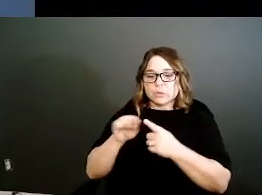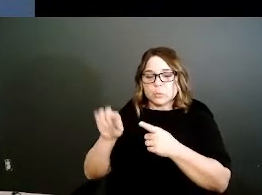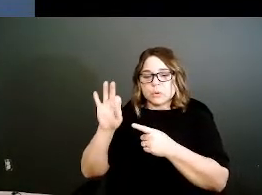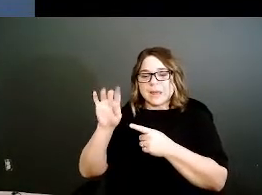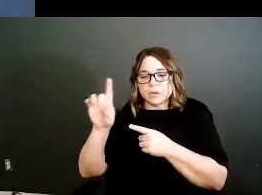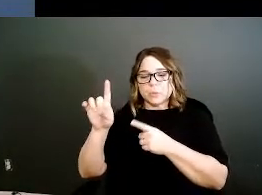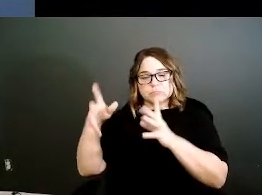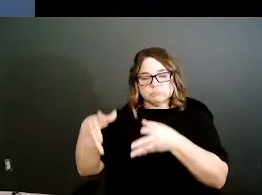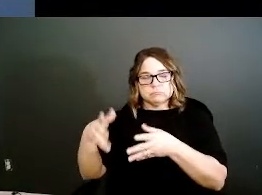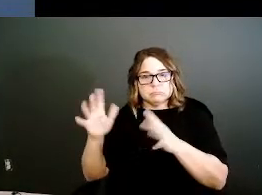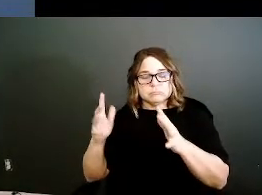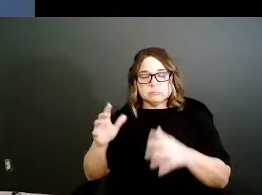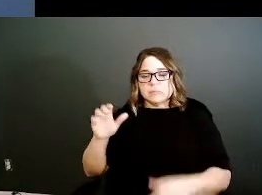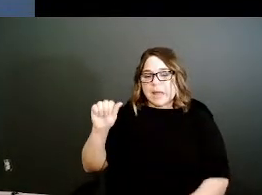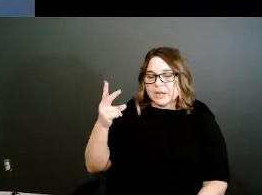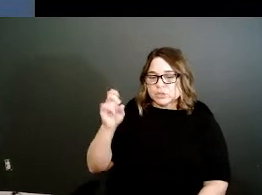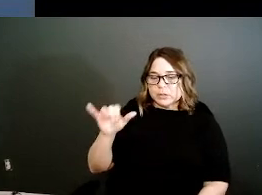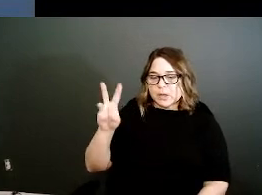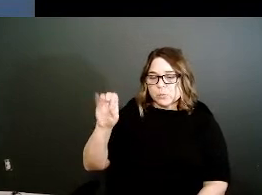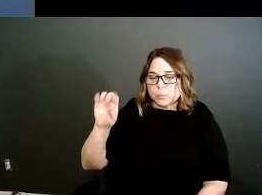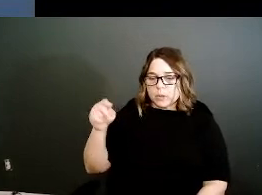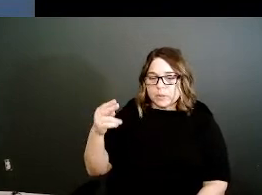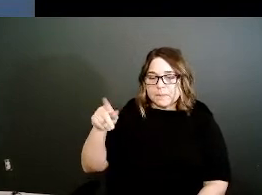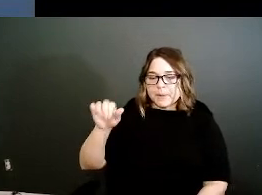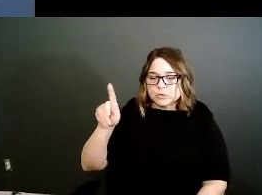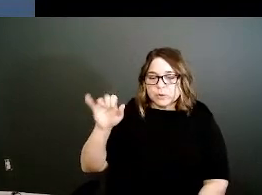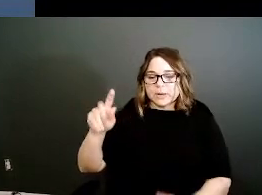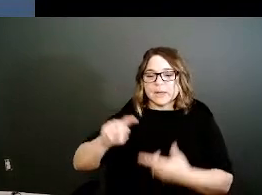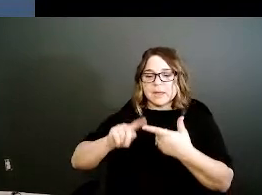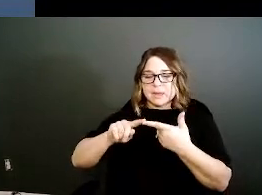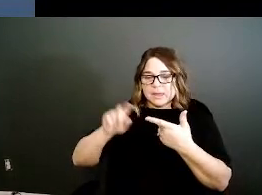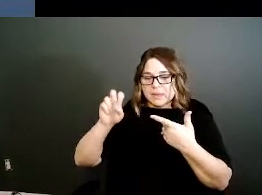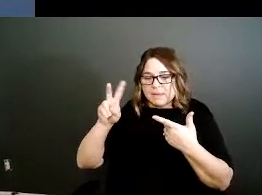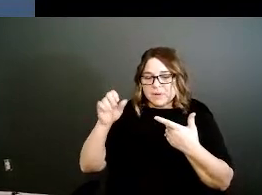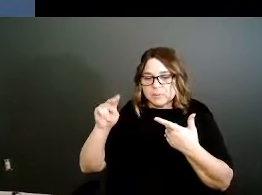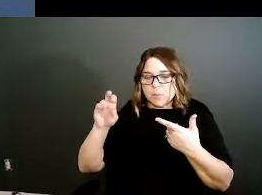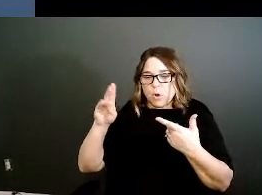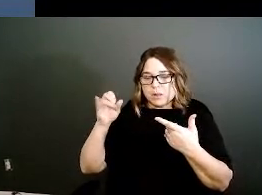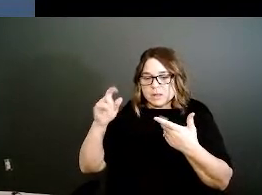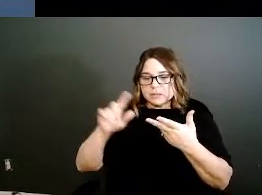DEBORAH DIXON AND JULIA EAGLES. SO I'LL JUST SEE IF